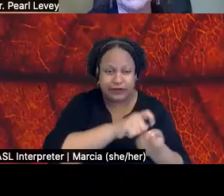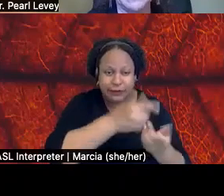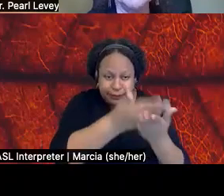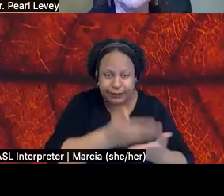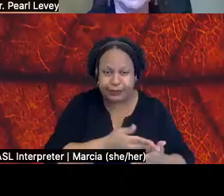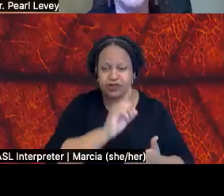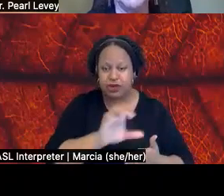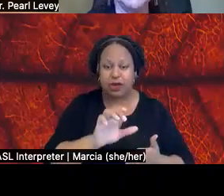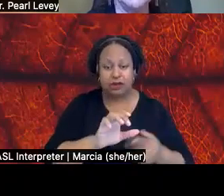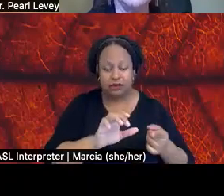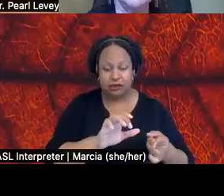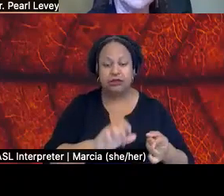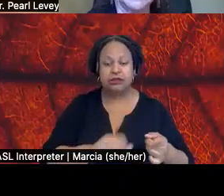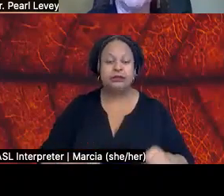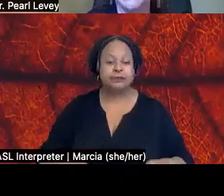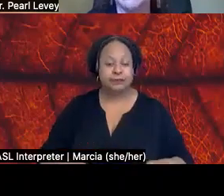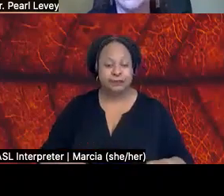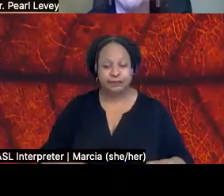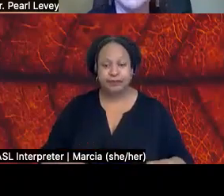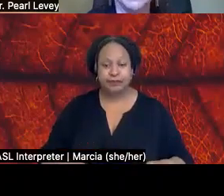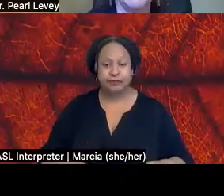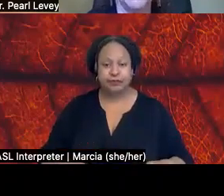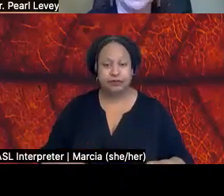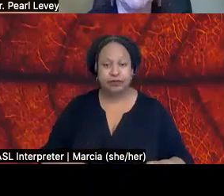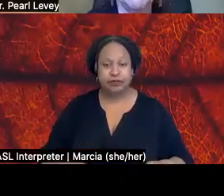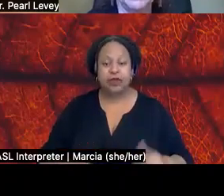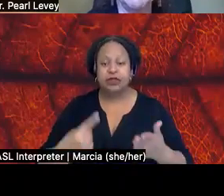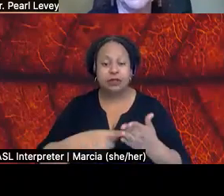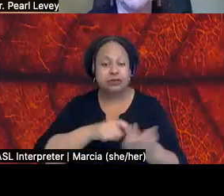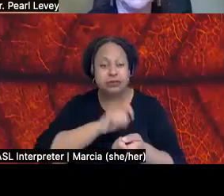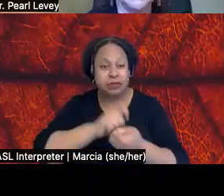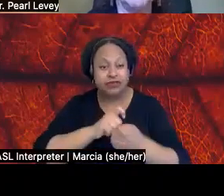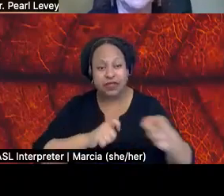Sometimes it might be a 10 p.m. stop time or 11 p.m. stop time.